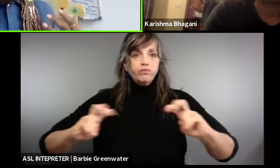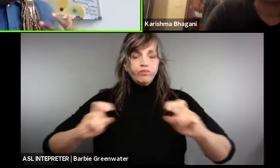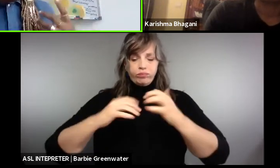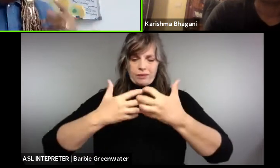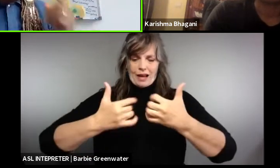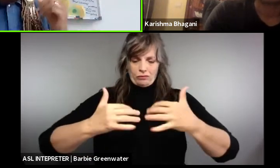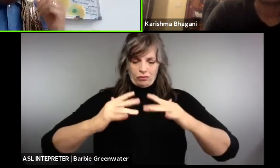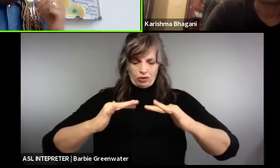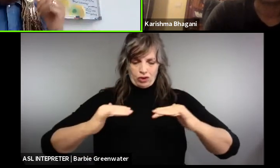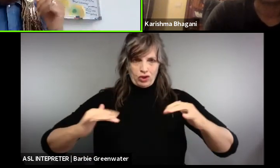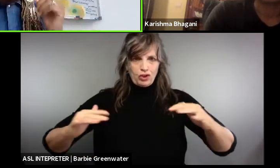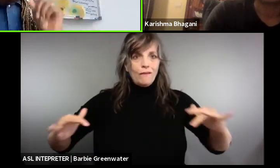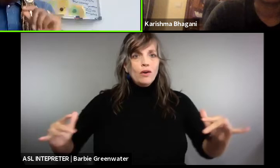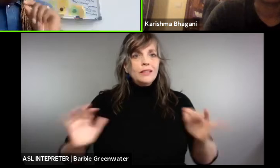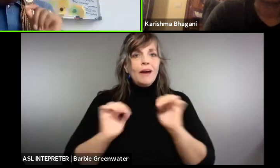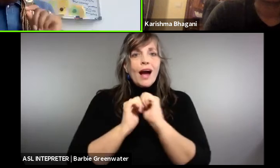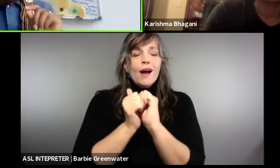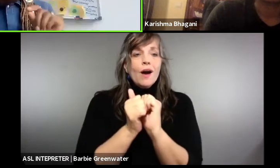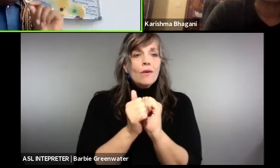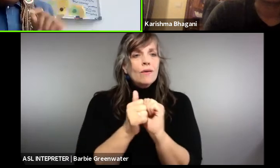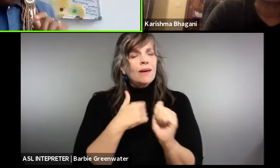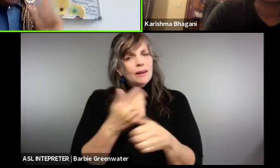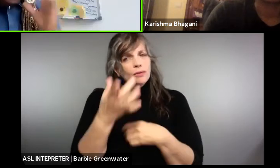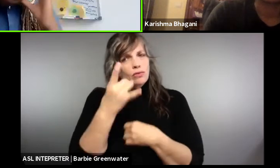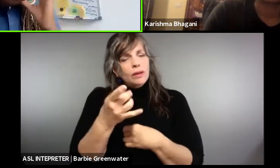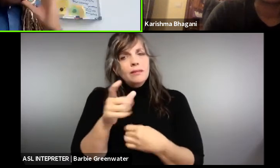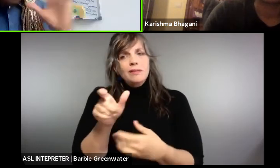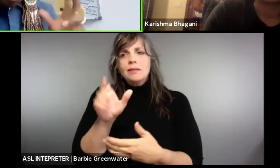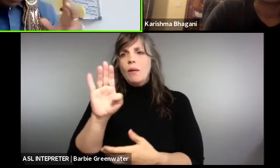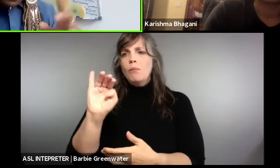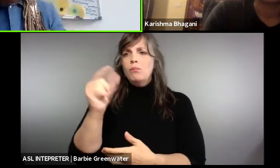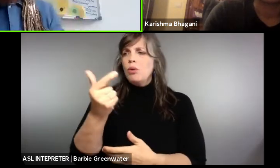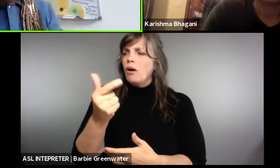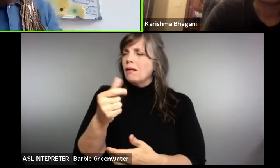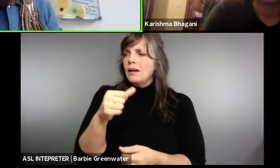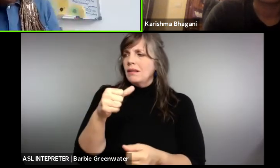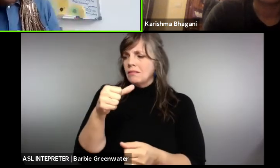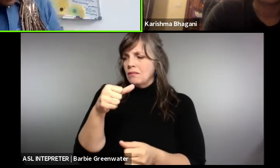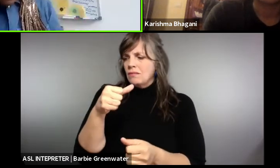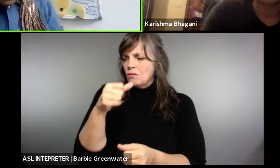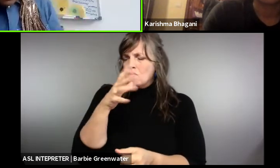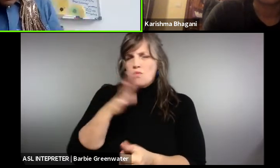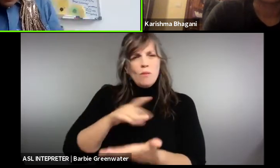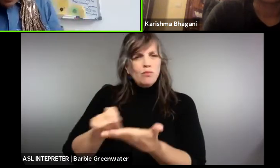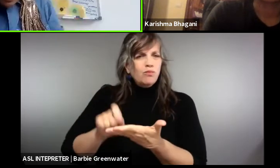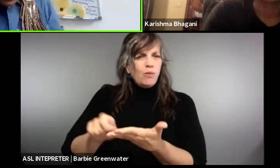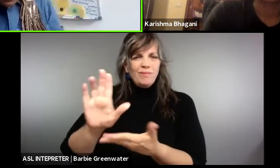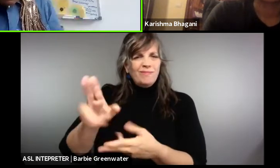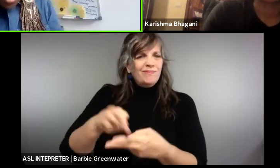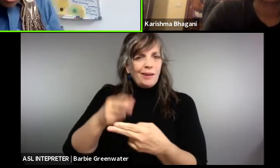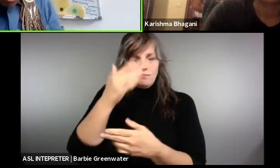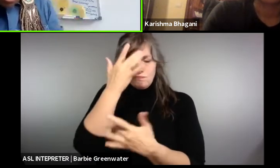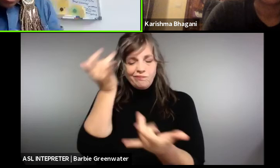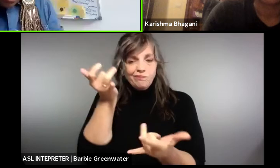'cause I read the piece on a blog and I don't recall the lady's name, but it's something that really got me thinking.